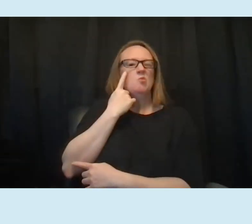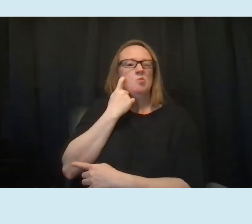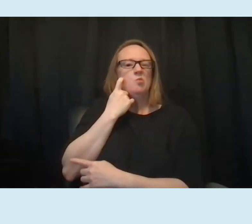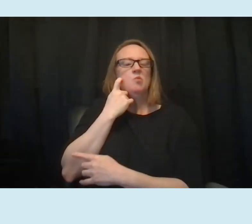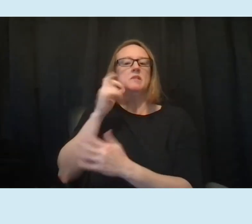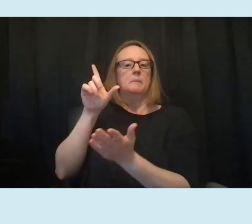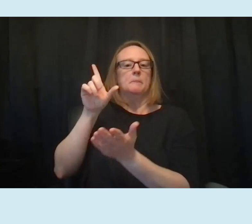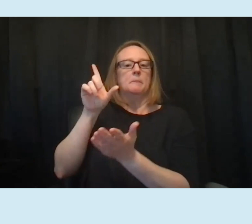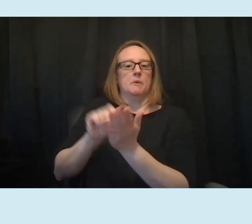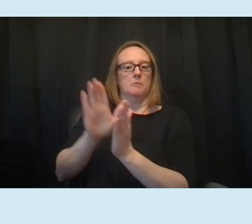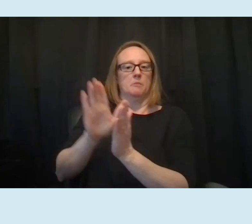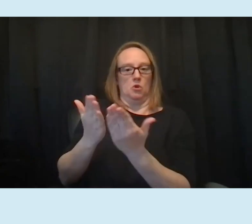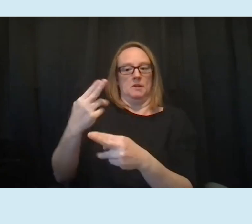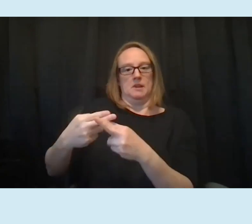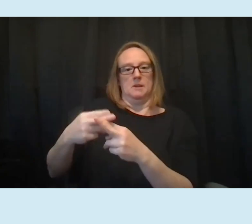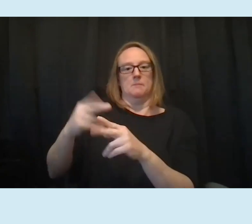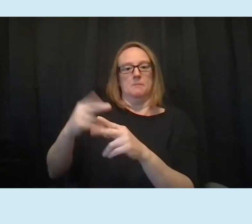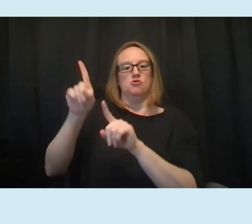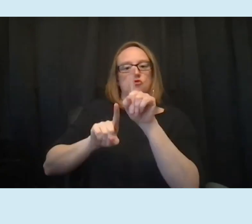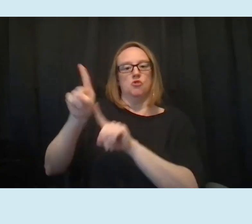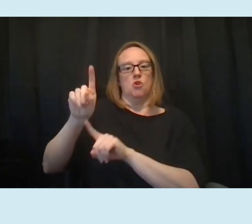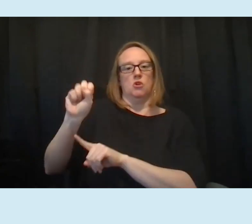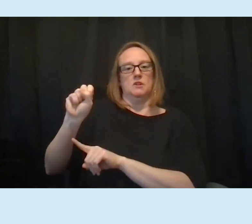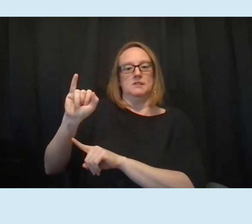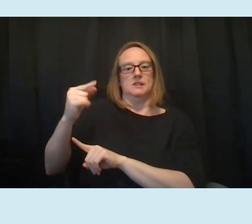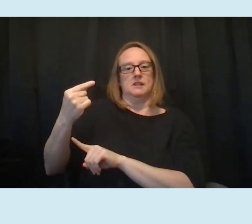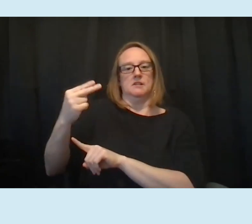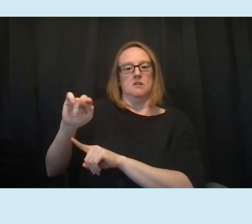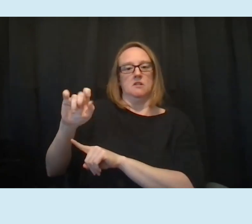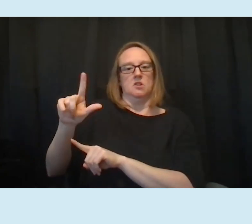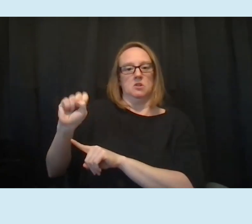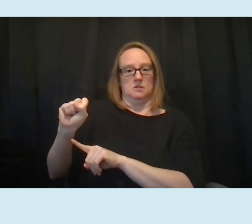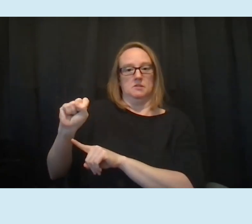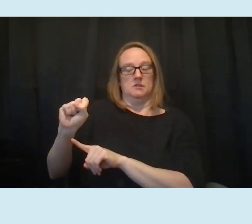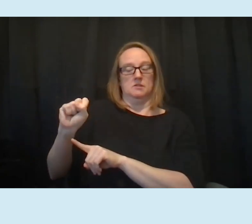signals and will be talking to us today about poetry and emotions in the body, welcome Kat.